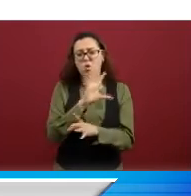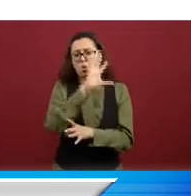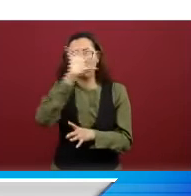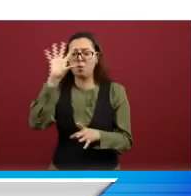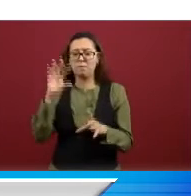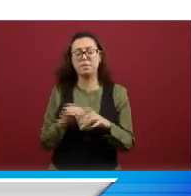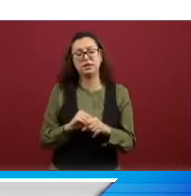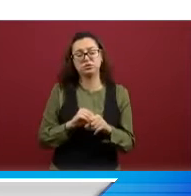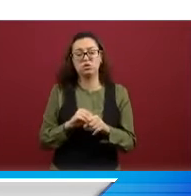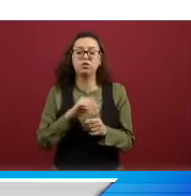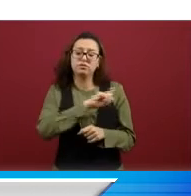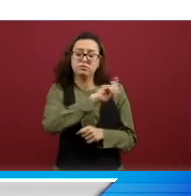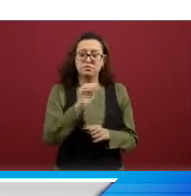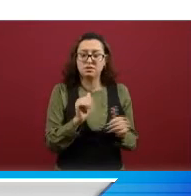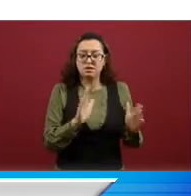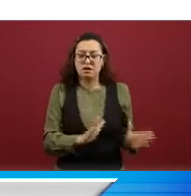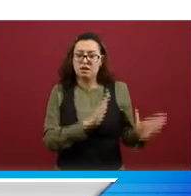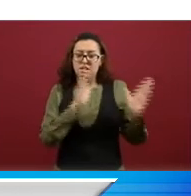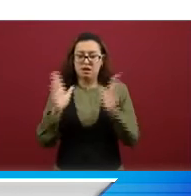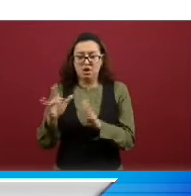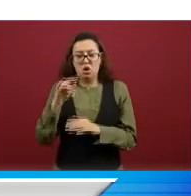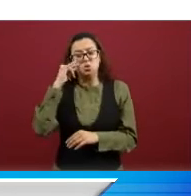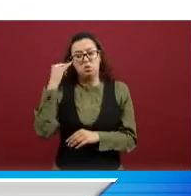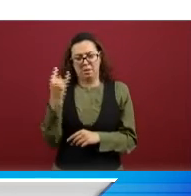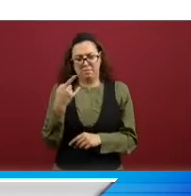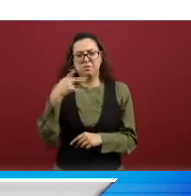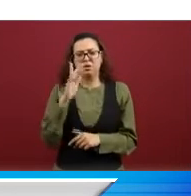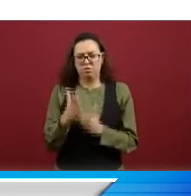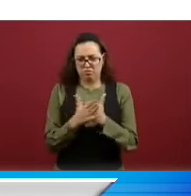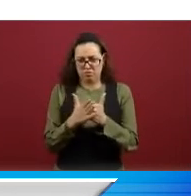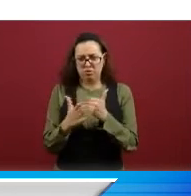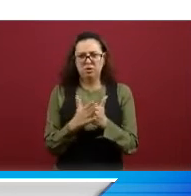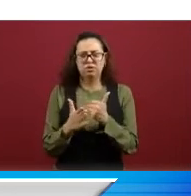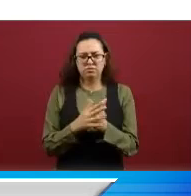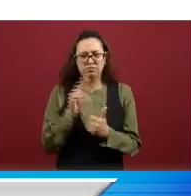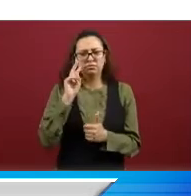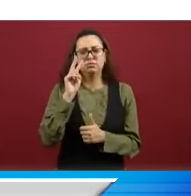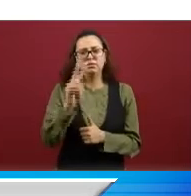This development strategy is carried out jointly with CEPAL and the four countries